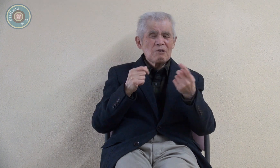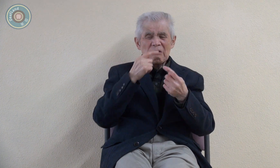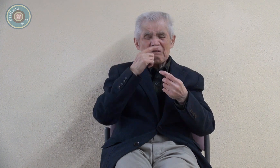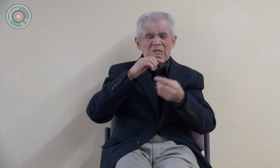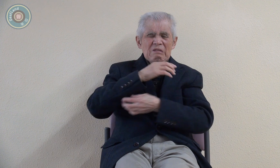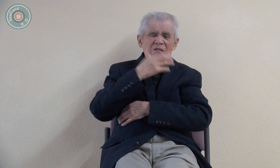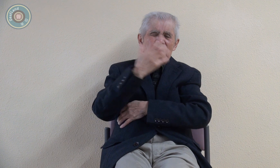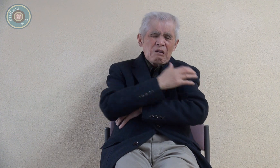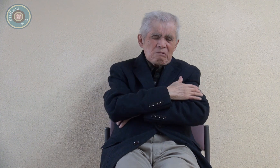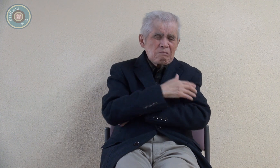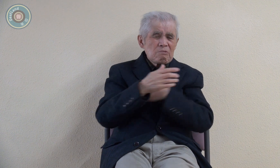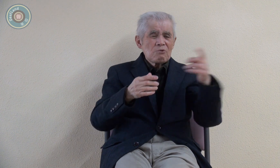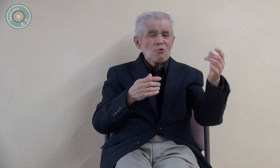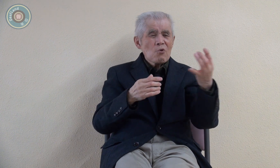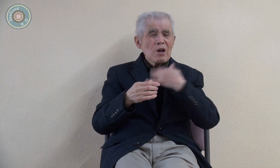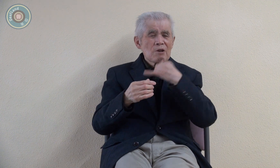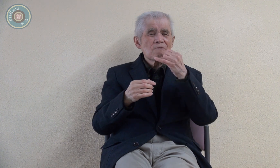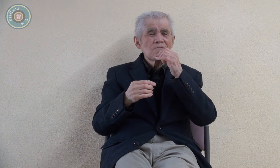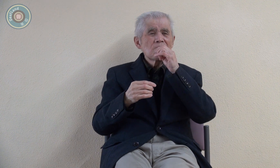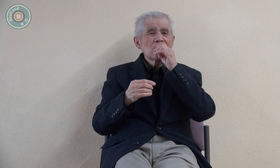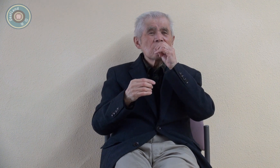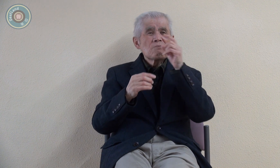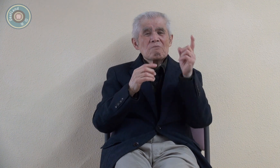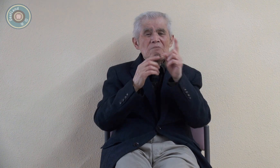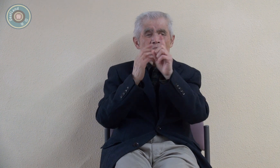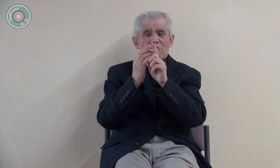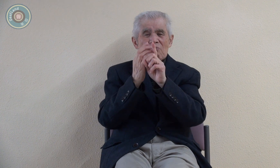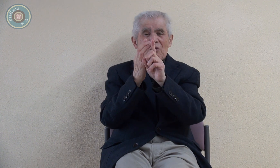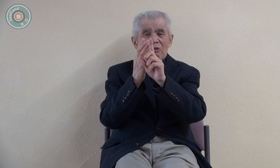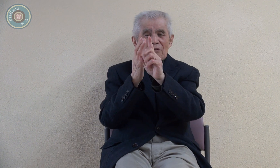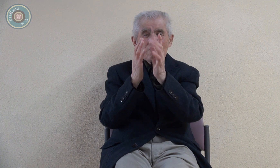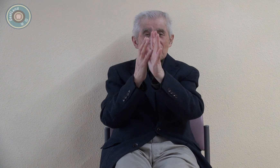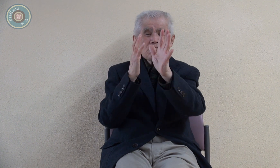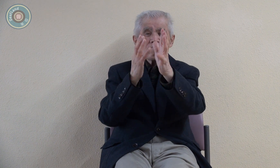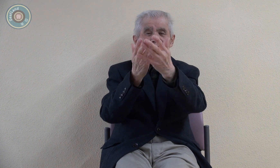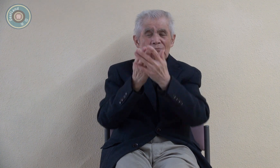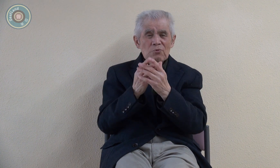So, we went to join the line